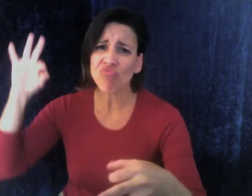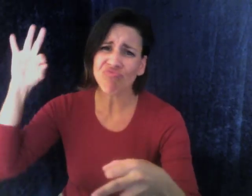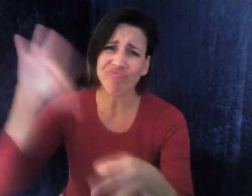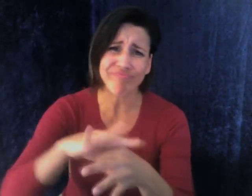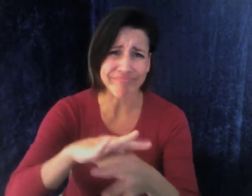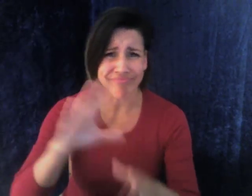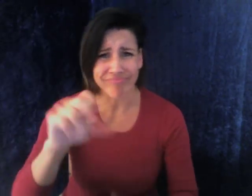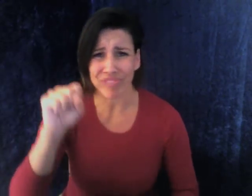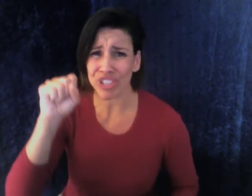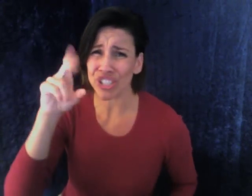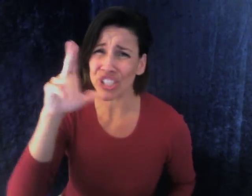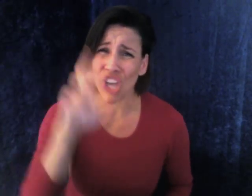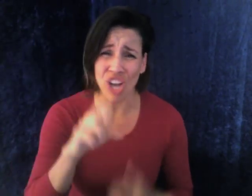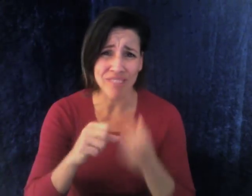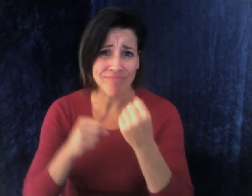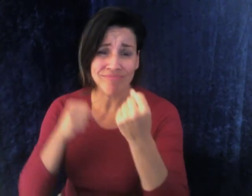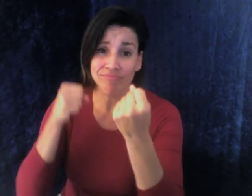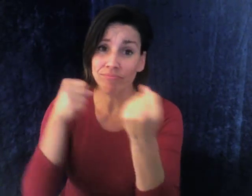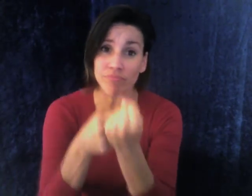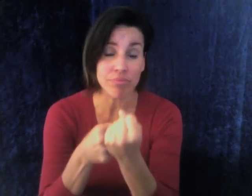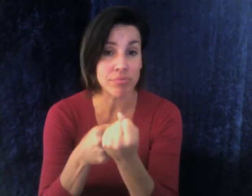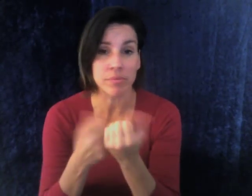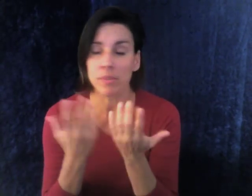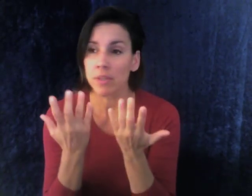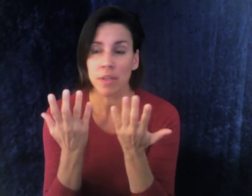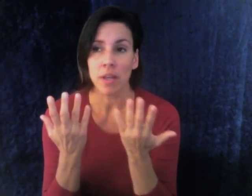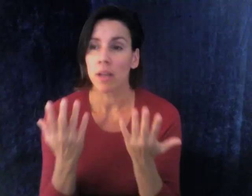connections with deaf people were voting and being so supportive.